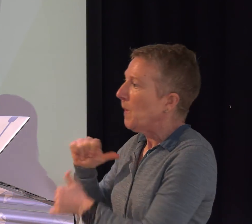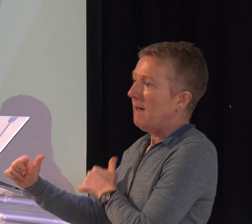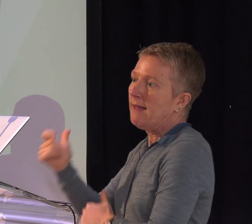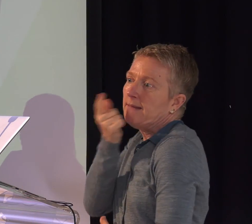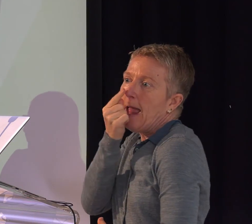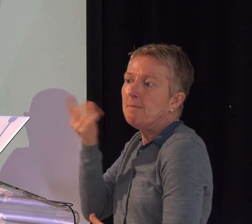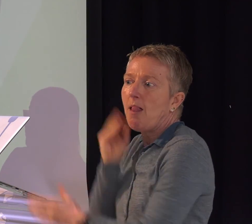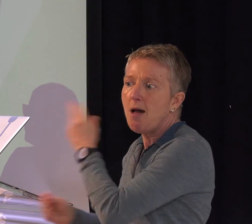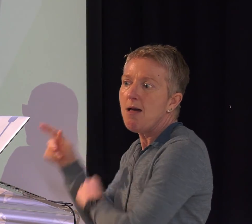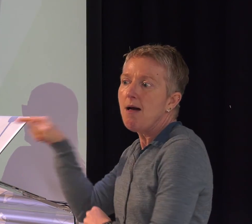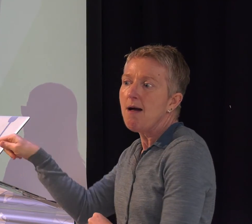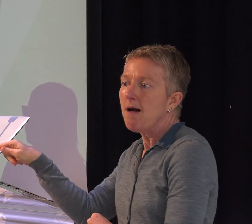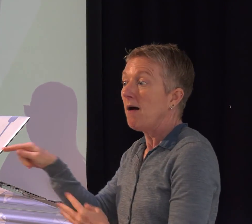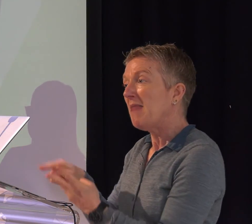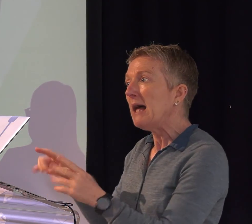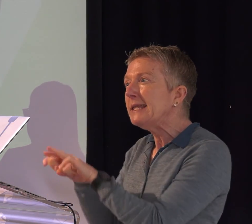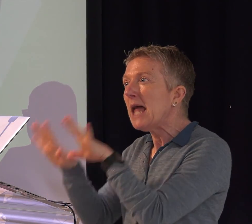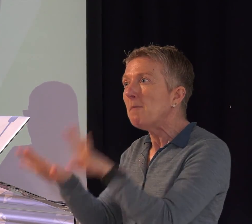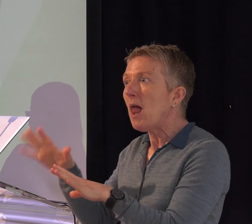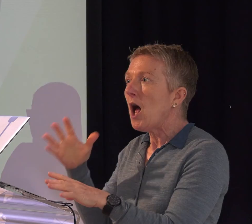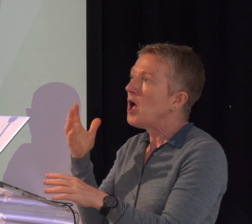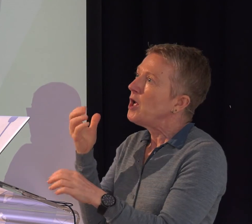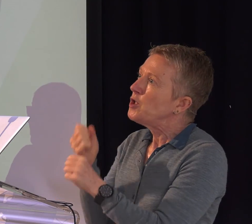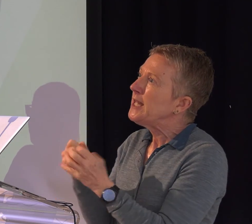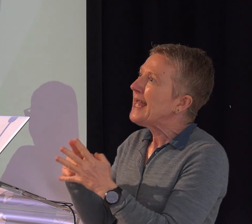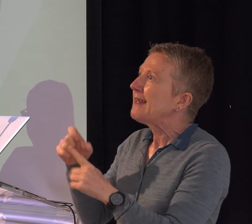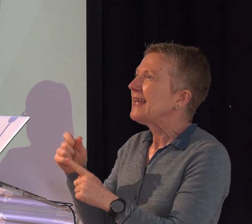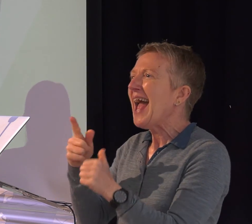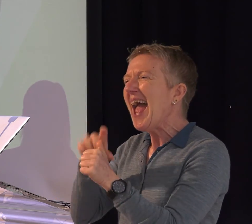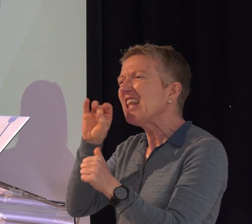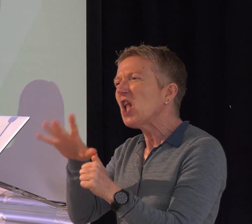This is an equivalent to an A* to a C GCSE, or a four to nine.